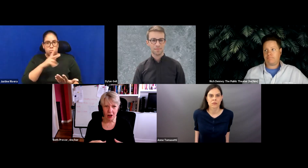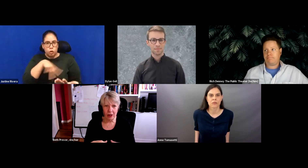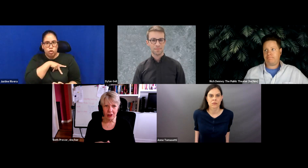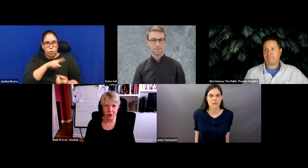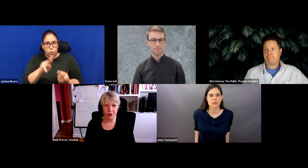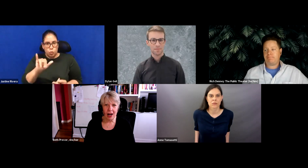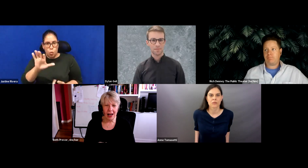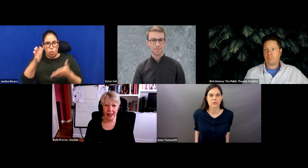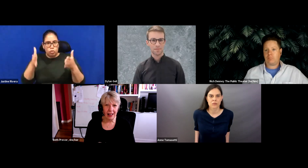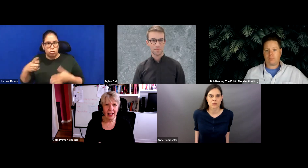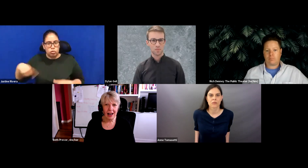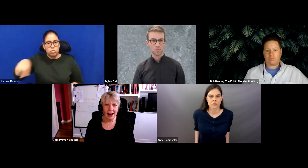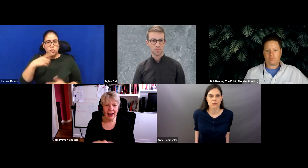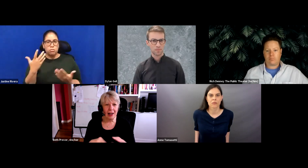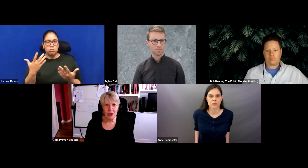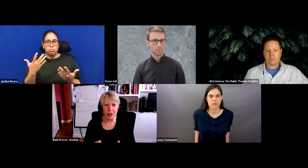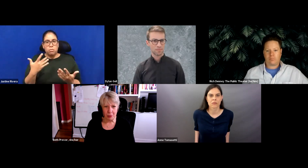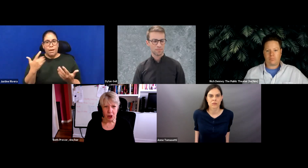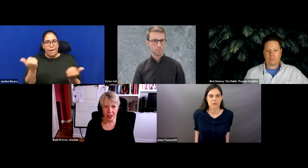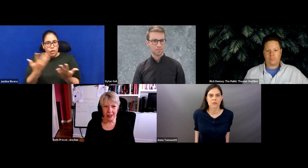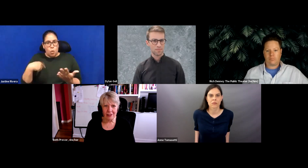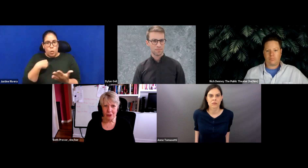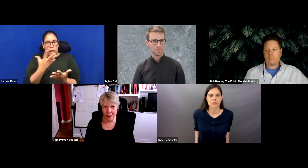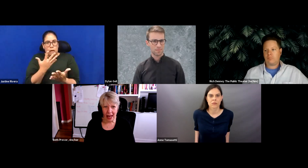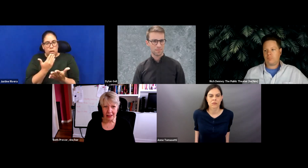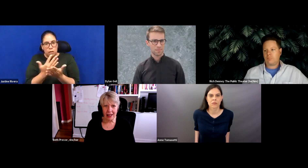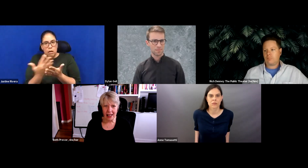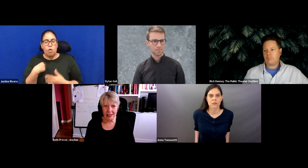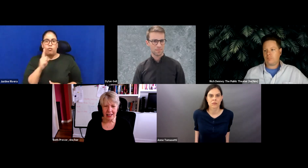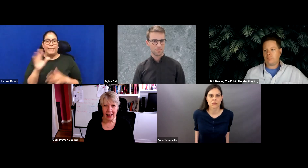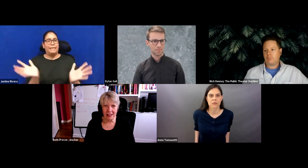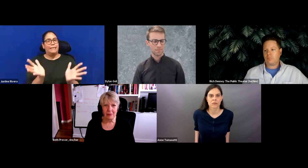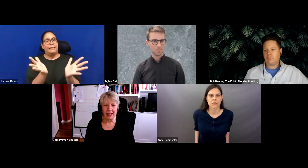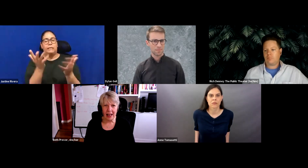were going through, I was really pushing for that as something